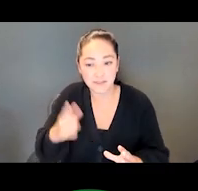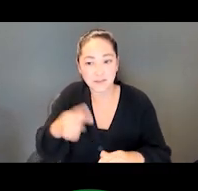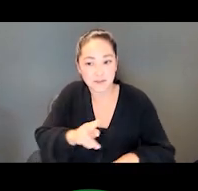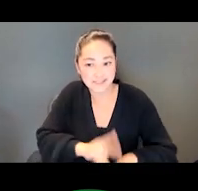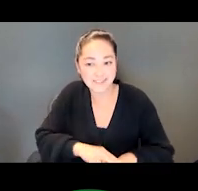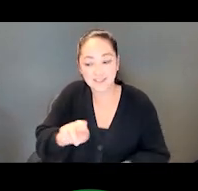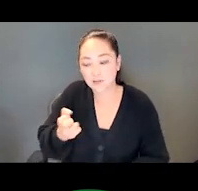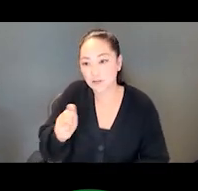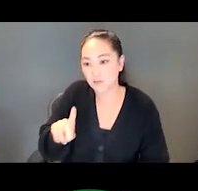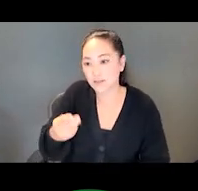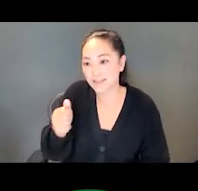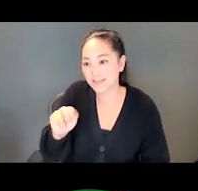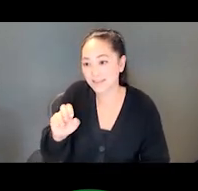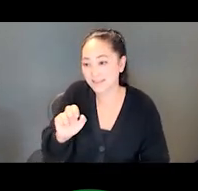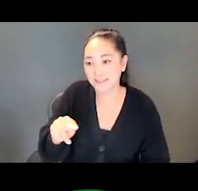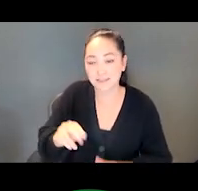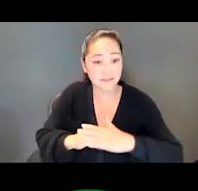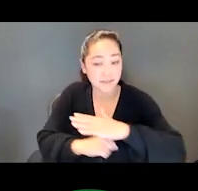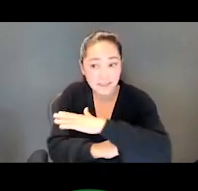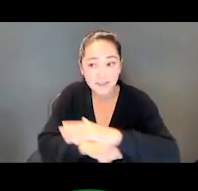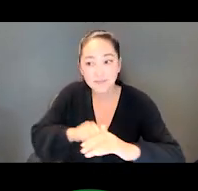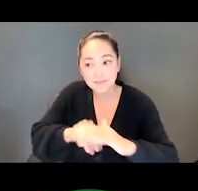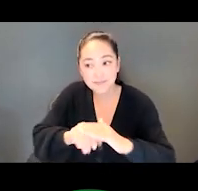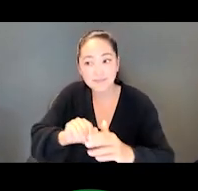such as Parks Canada.